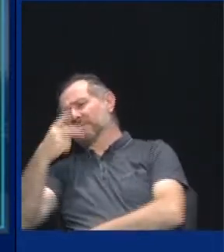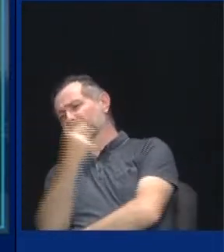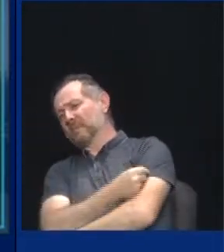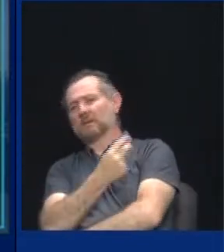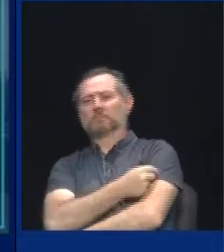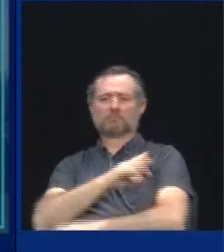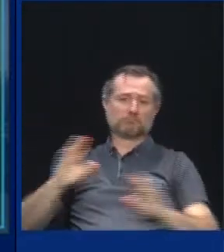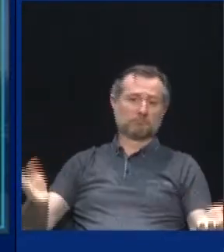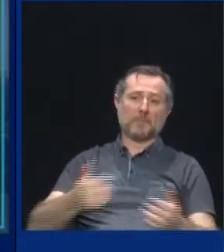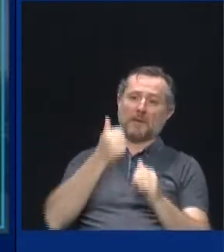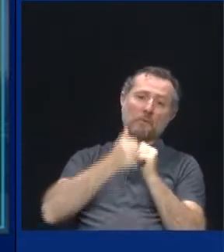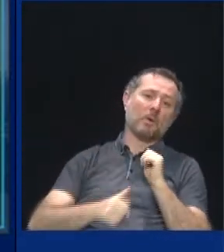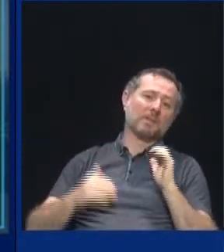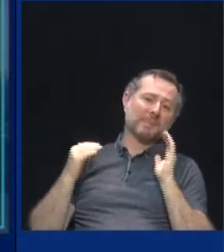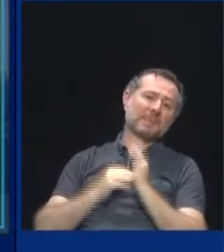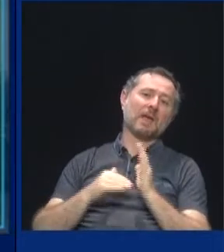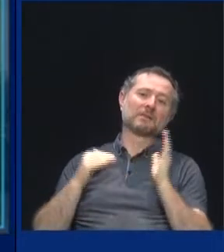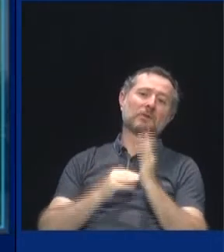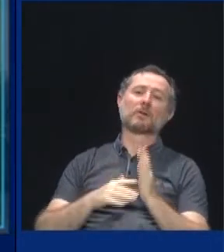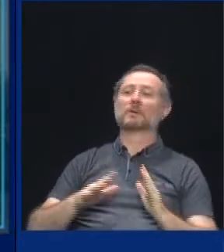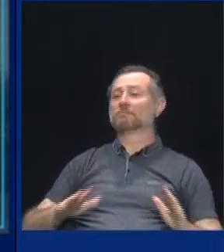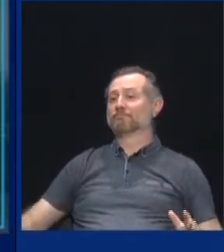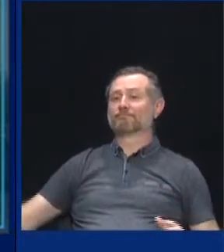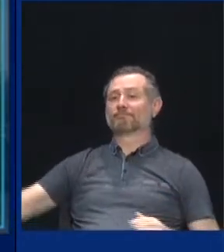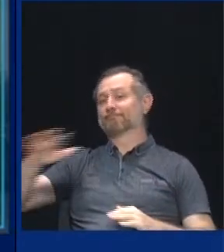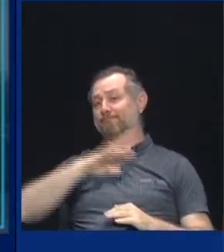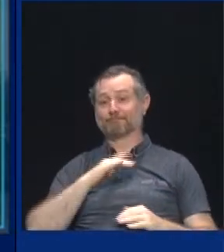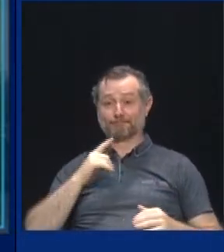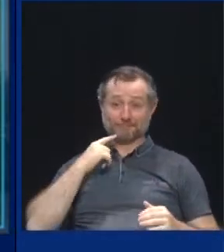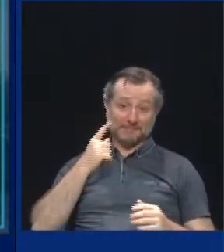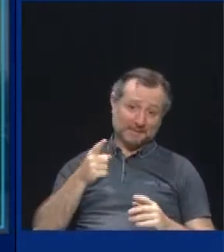EVERYONE SAYING THE SAME THING. PRESIDENT BIDEN SAYS YOU HAVE TO